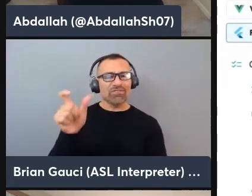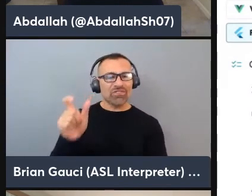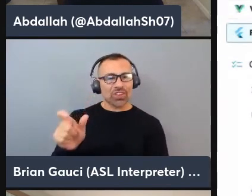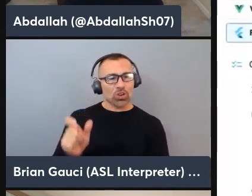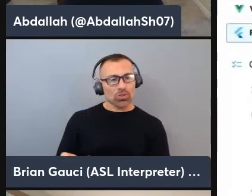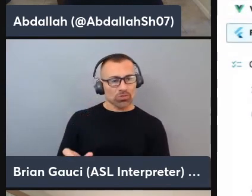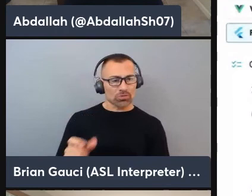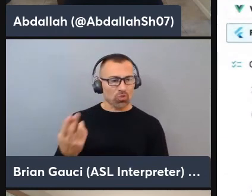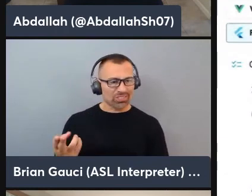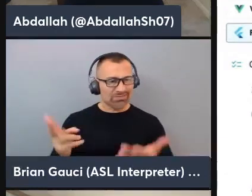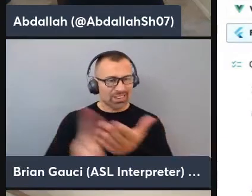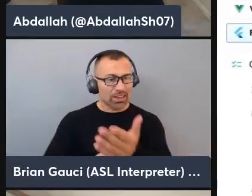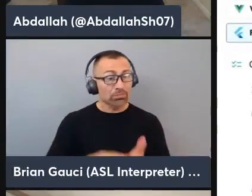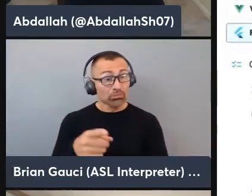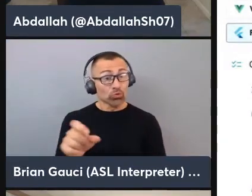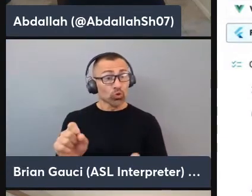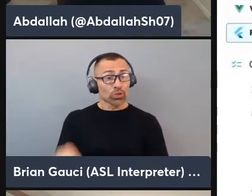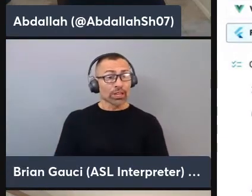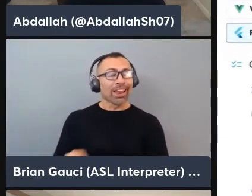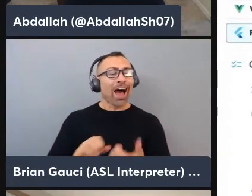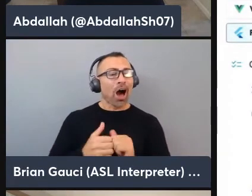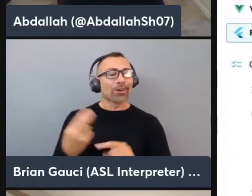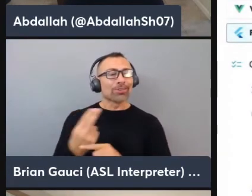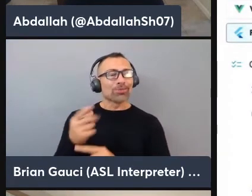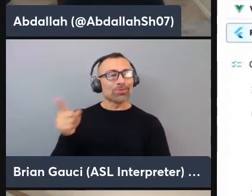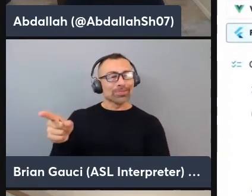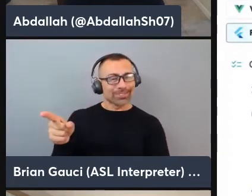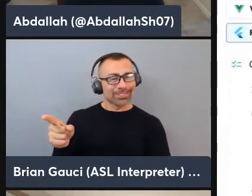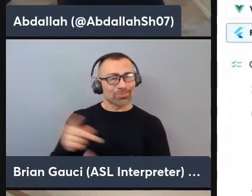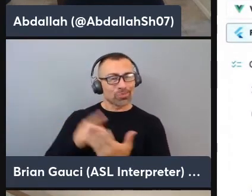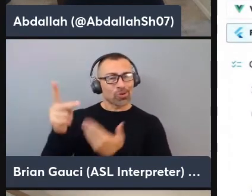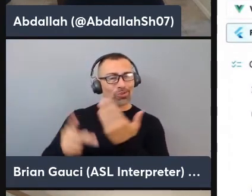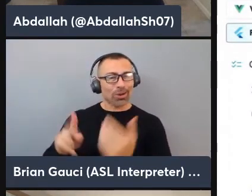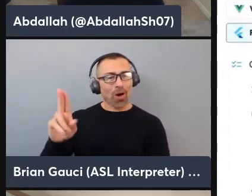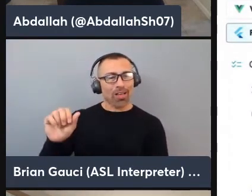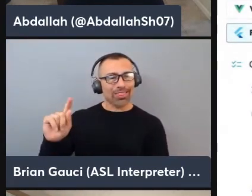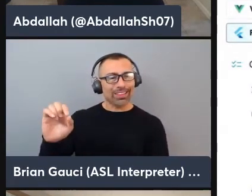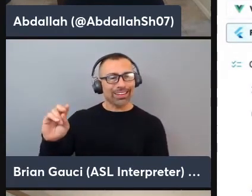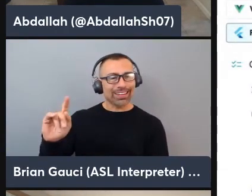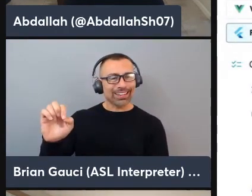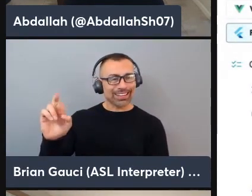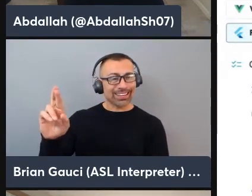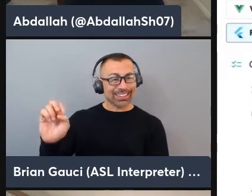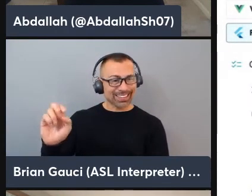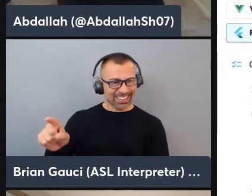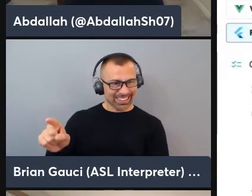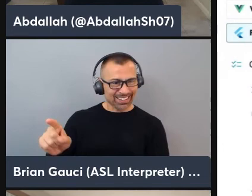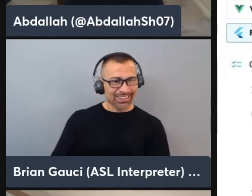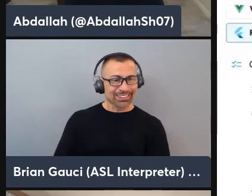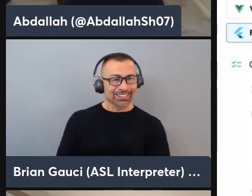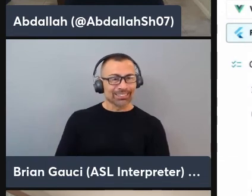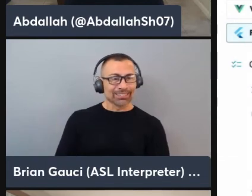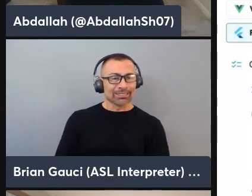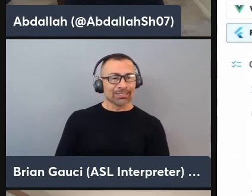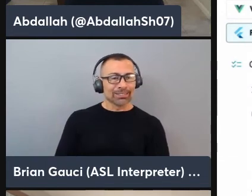using our authenticator. Okay, no, that's great. It looks very user friendly.